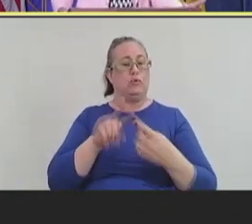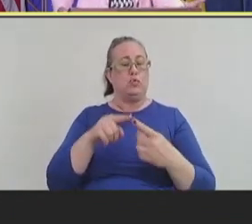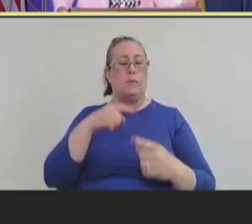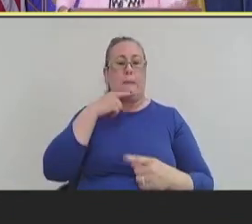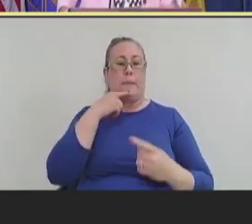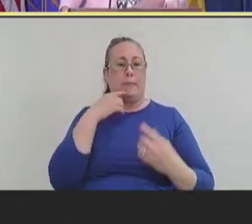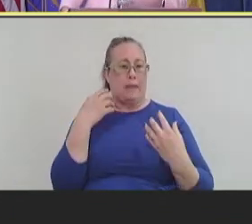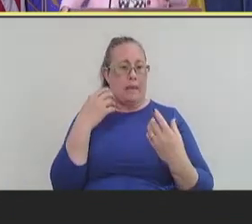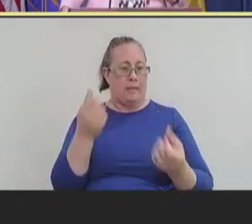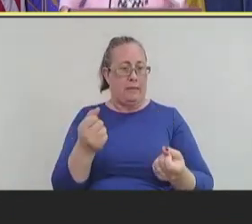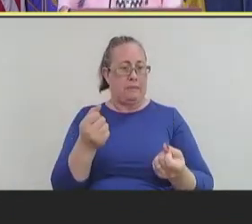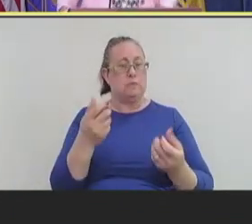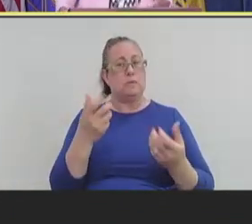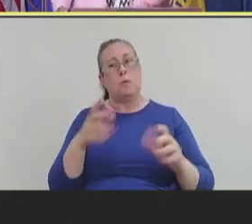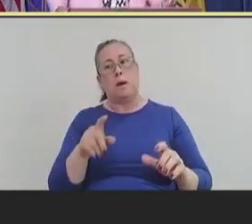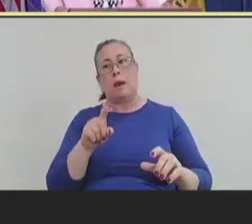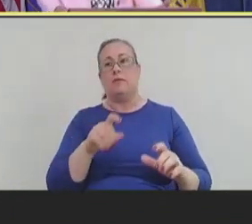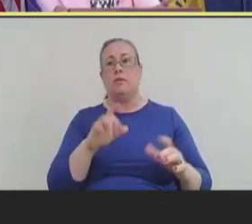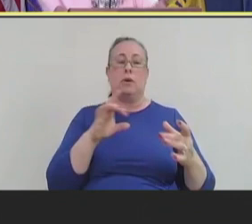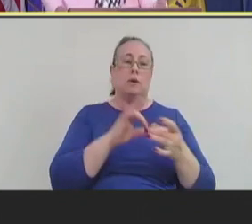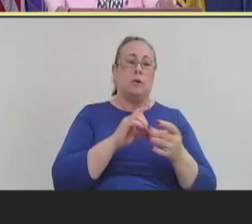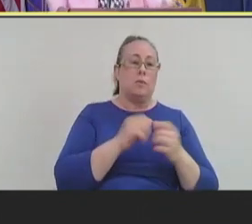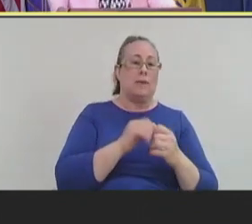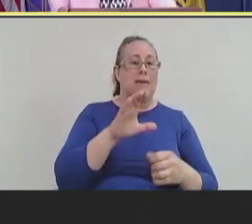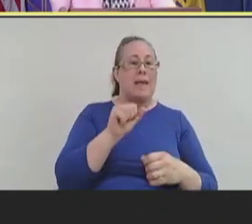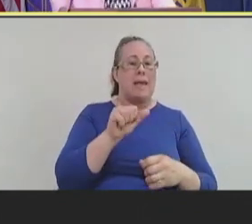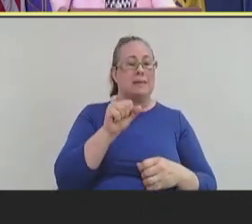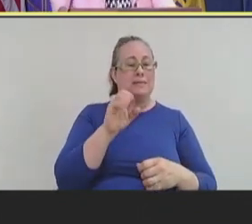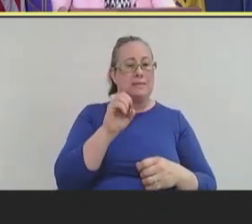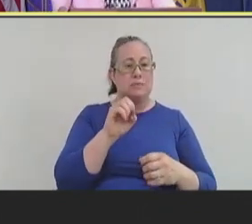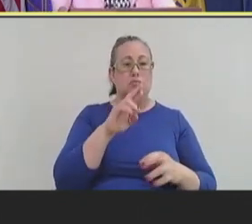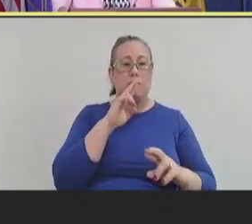case reporting or labs or anything else. They want to be able to do that in a seamless way.